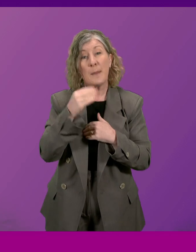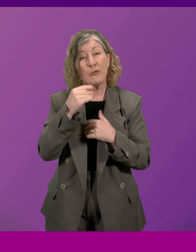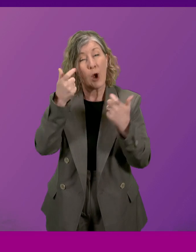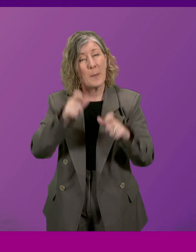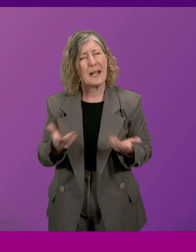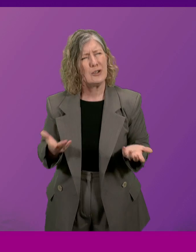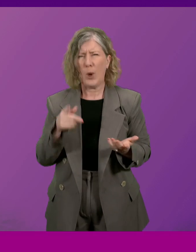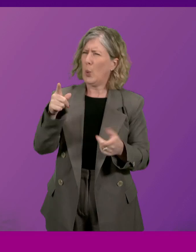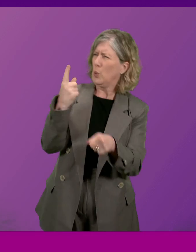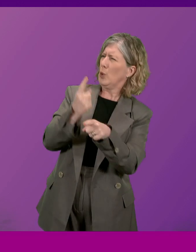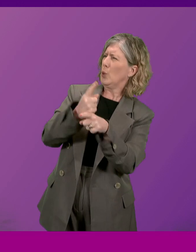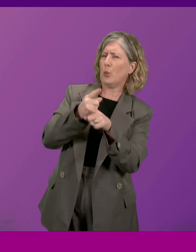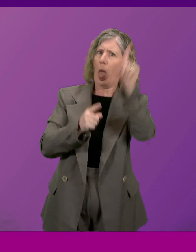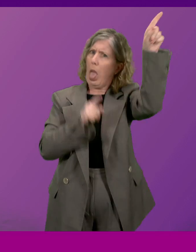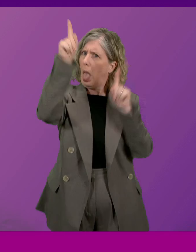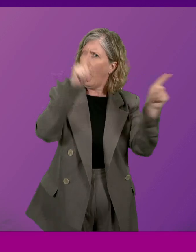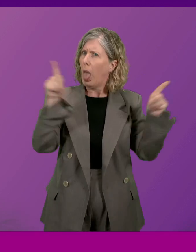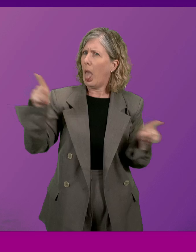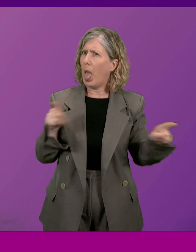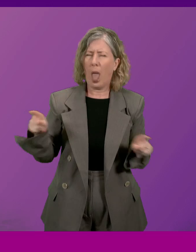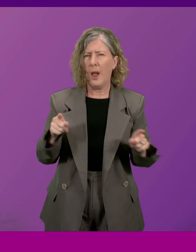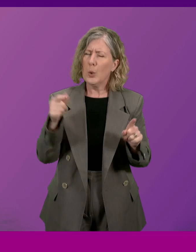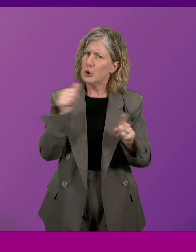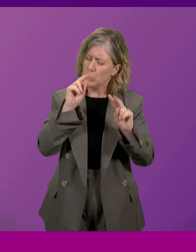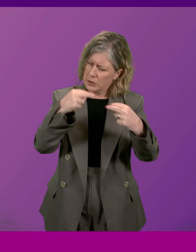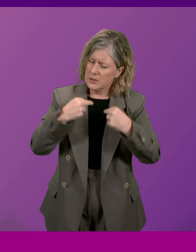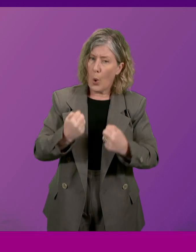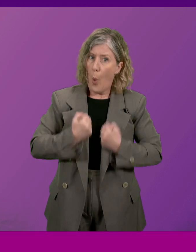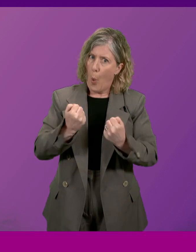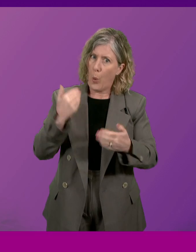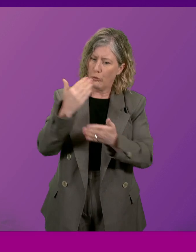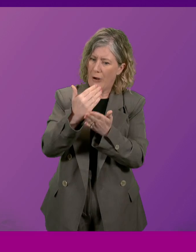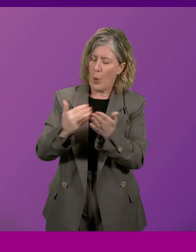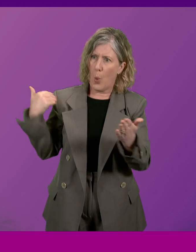to do is point to other parts of the country rather than look at his own record of failure.